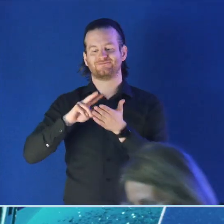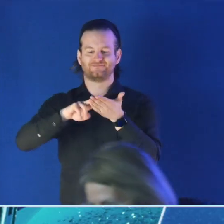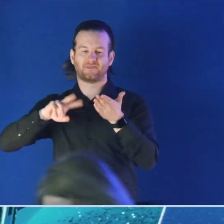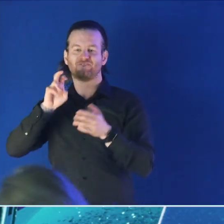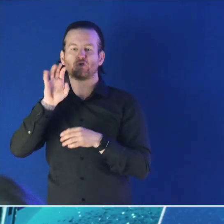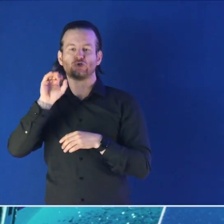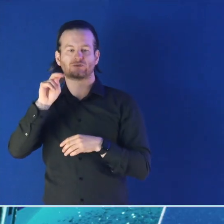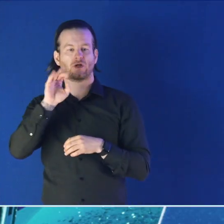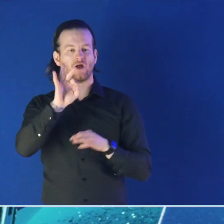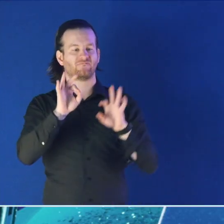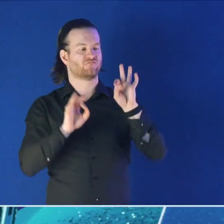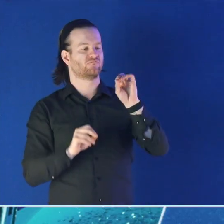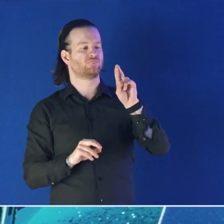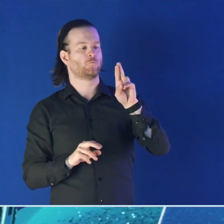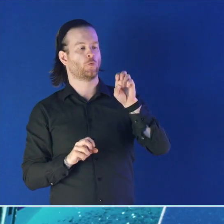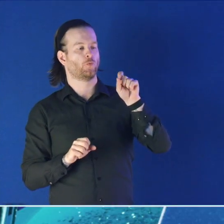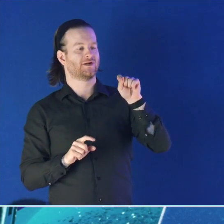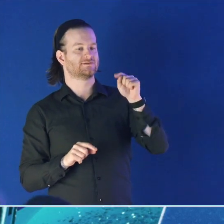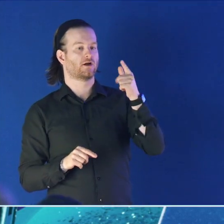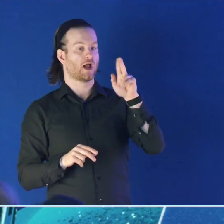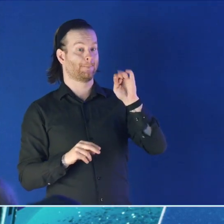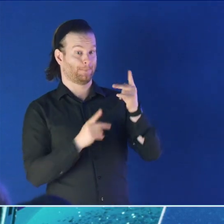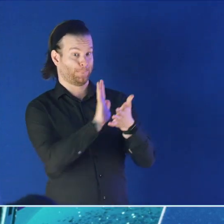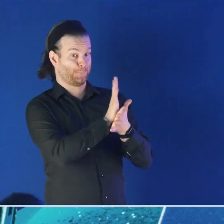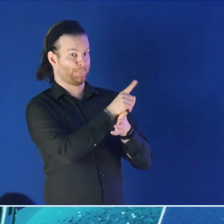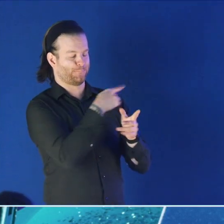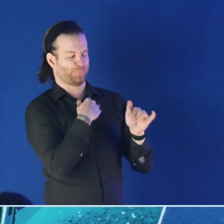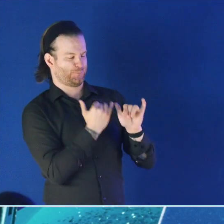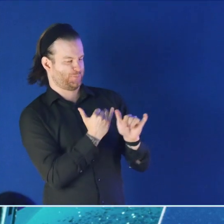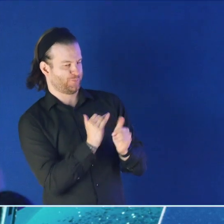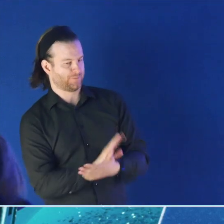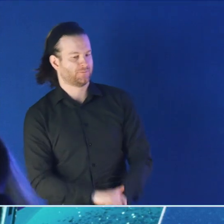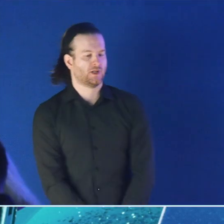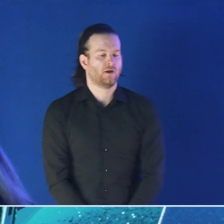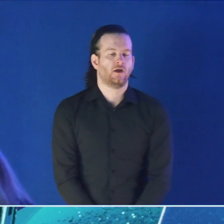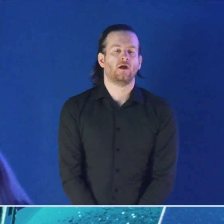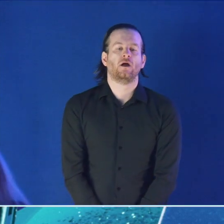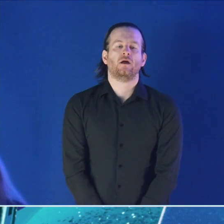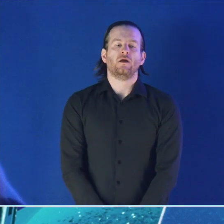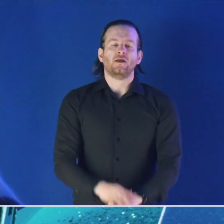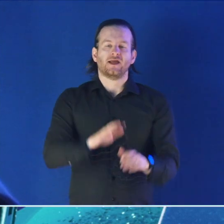of like the Forrest Gump lens on it. But I was the only representative from our team